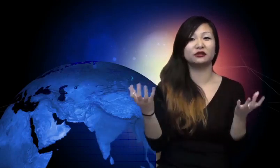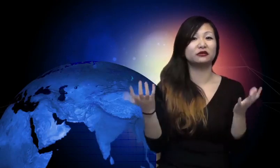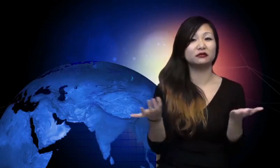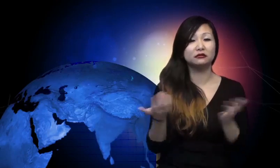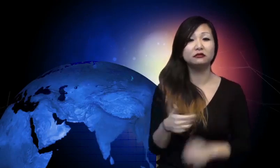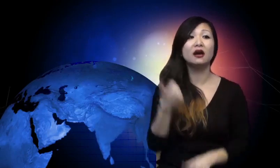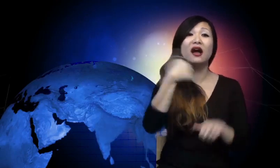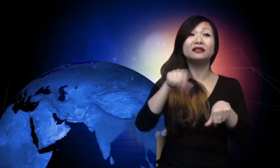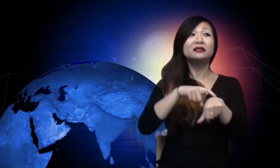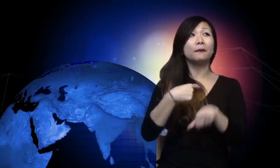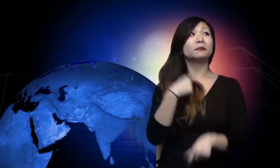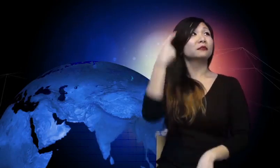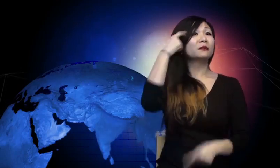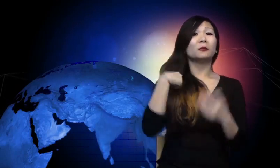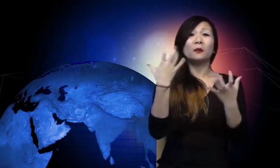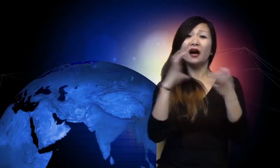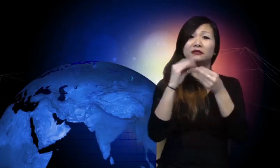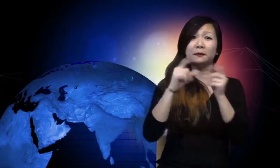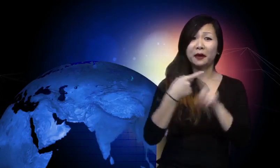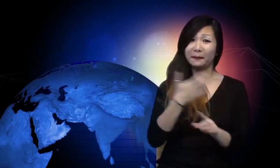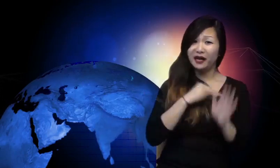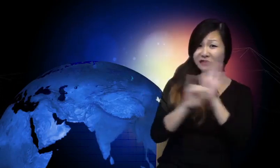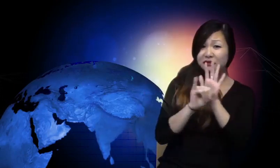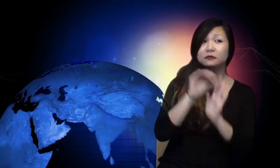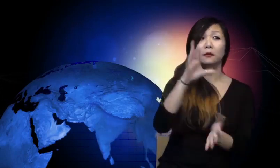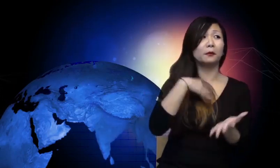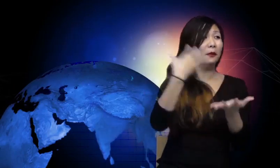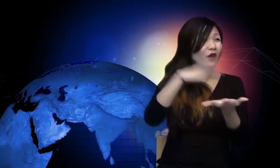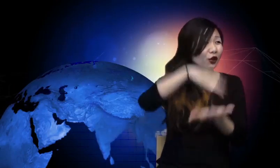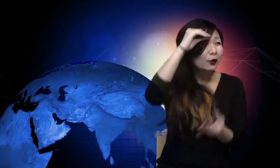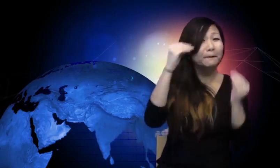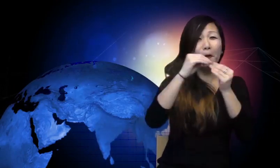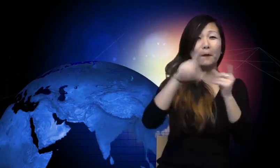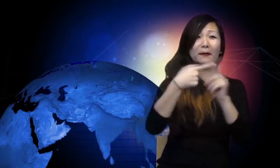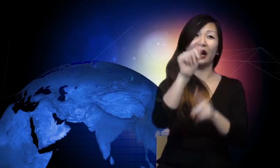At the same time, I want to learn more about my own identity and Asian culture in general.